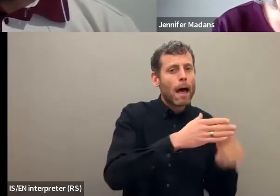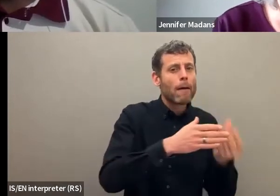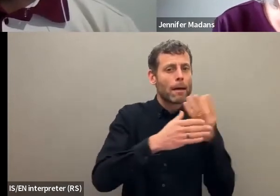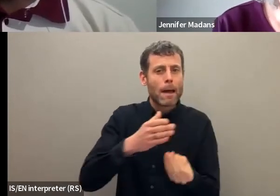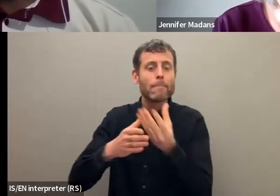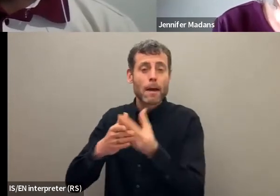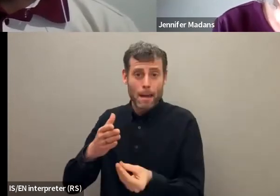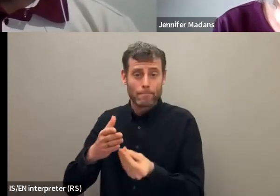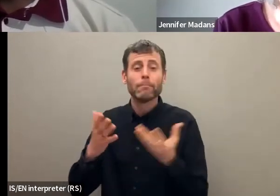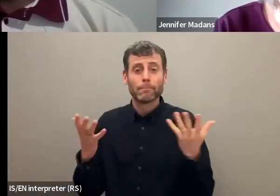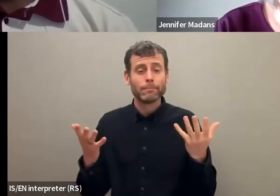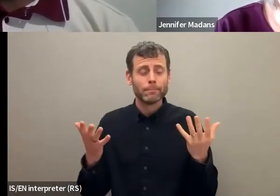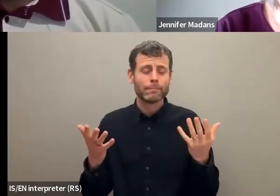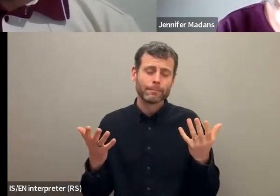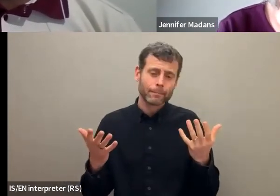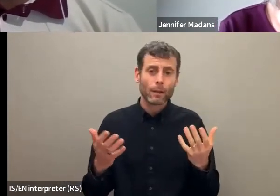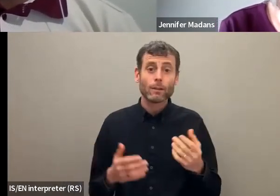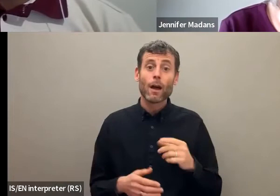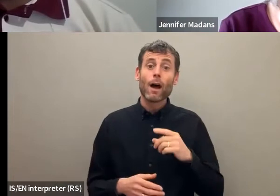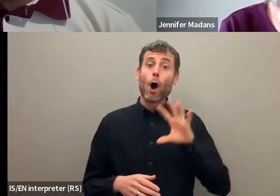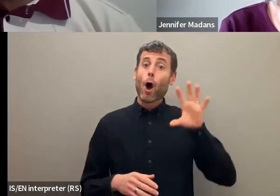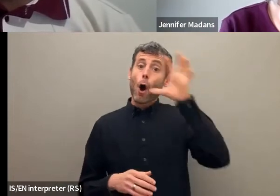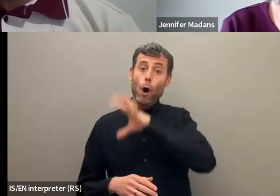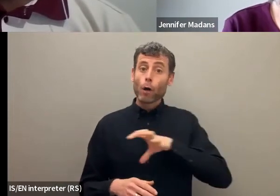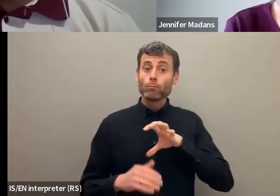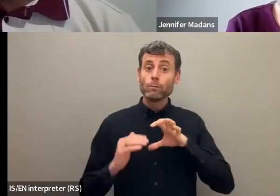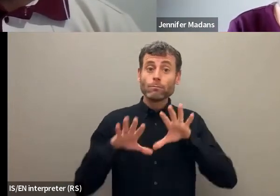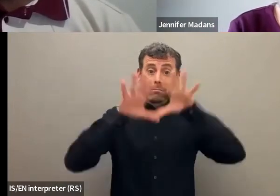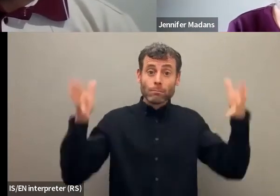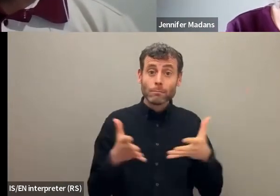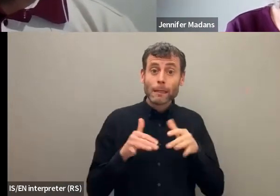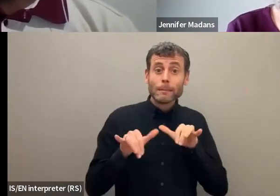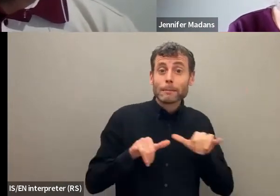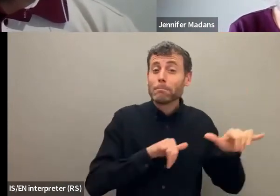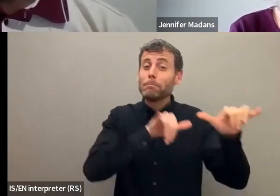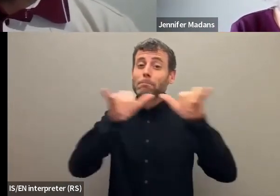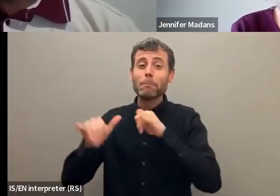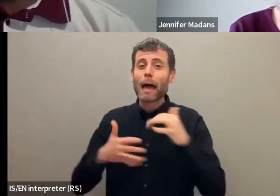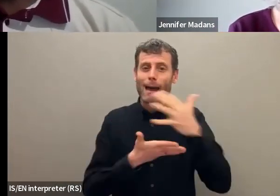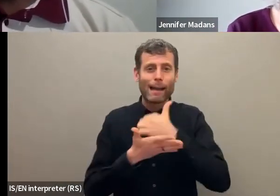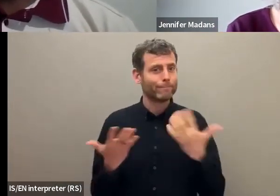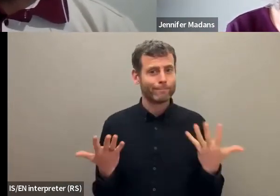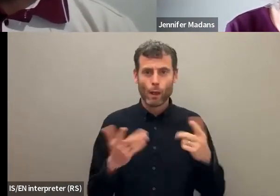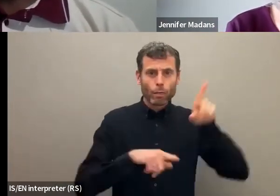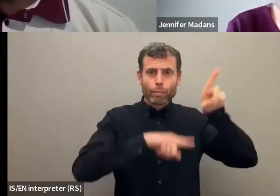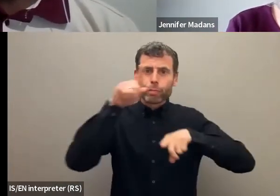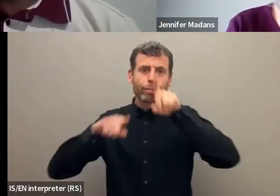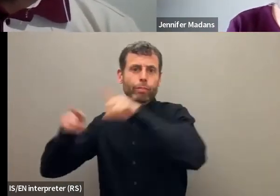Jennifer Madans: Thank you so much, Mohammed, and thank you for the organizers for including the the Washington work group work in this webinar.